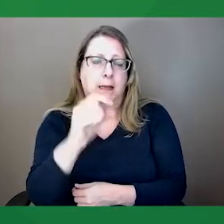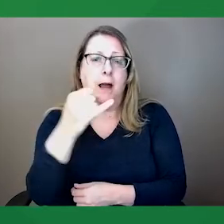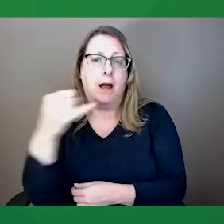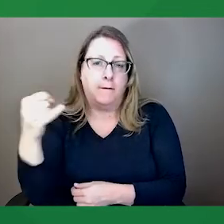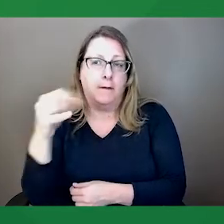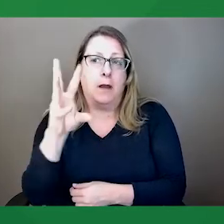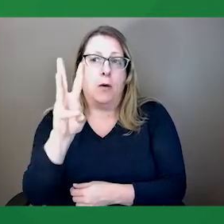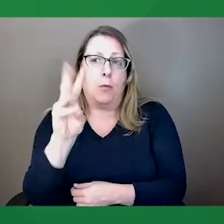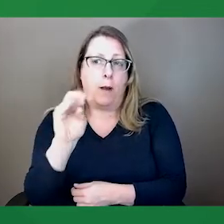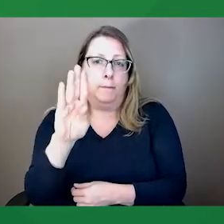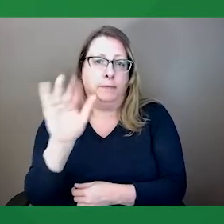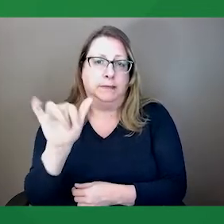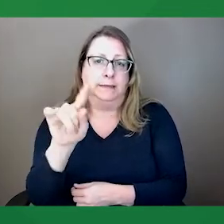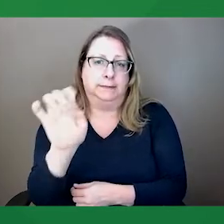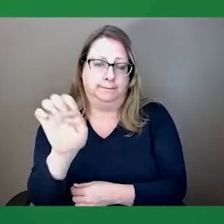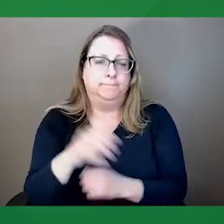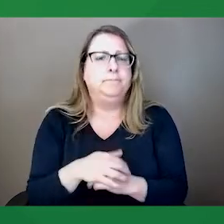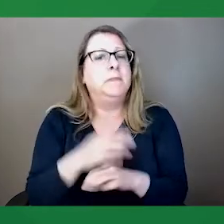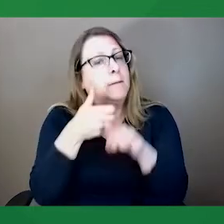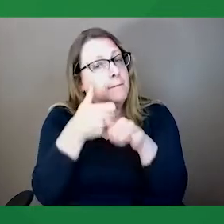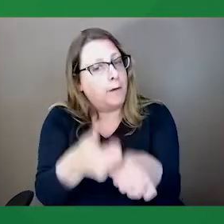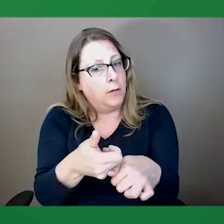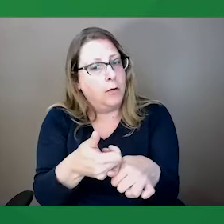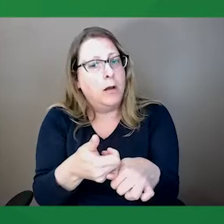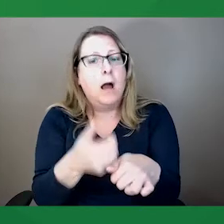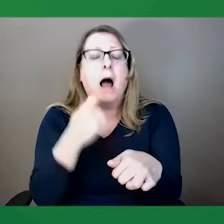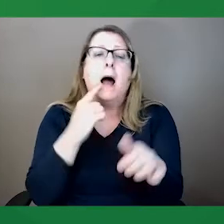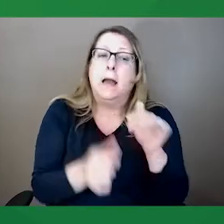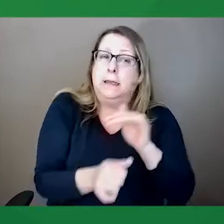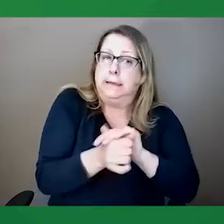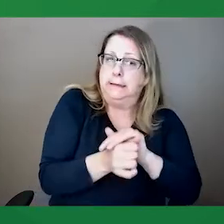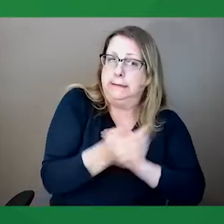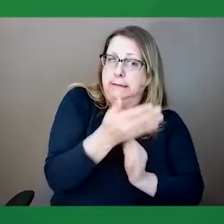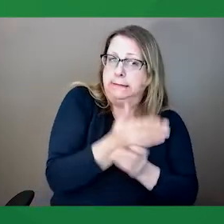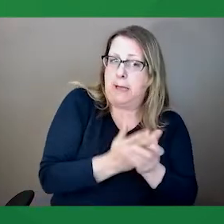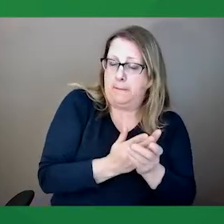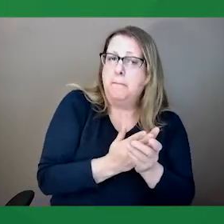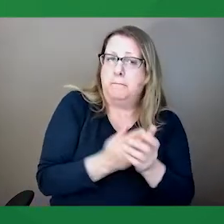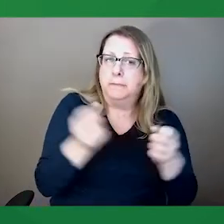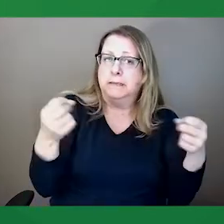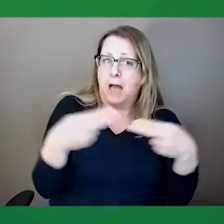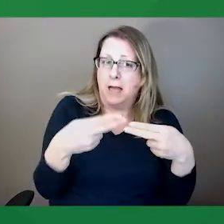I think it is, disect-website. So follow that, the slide are there.